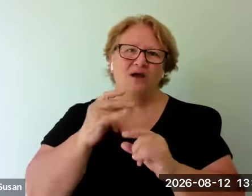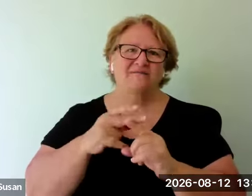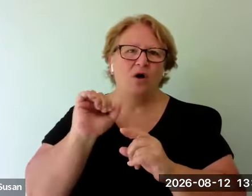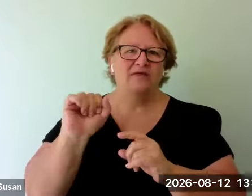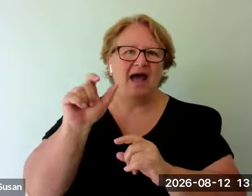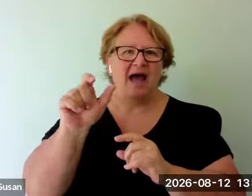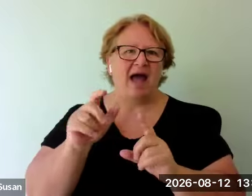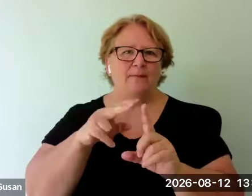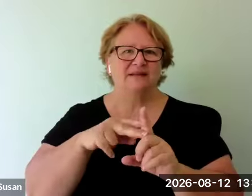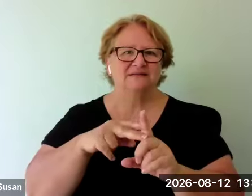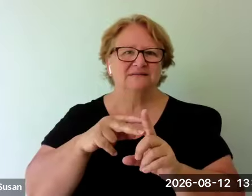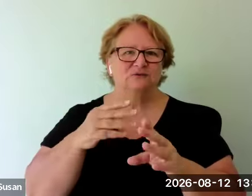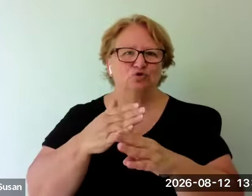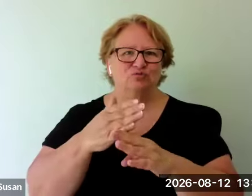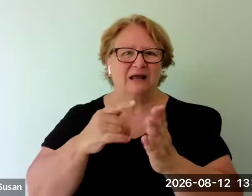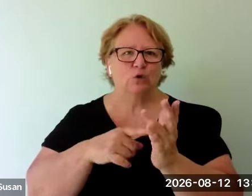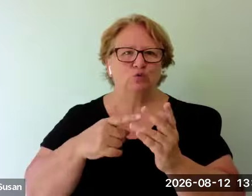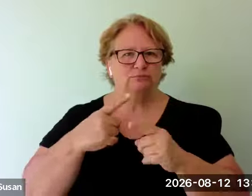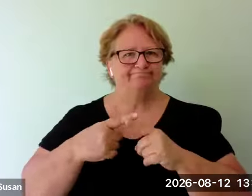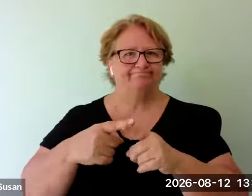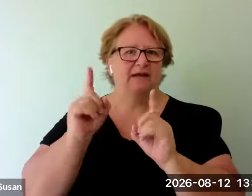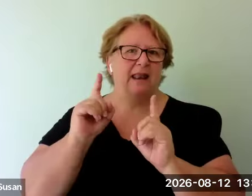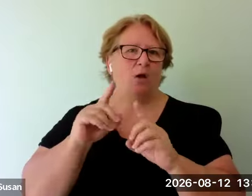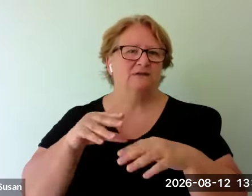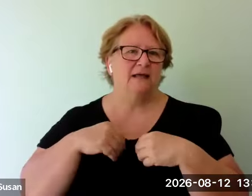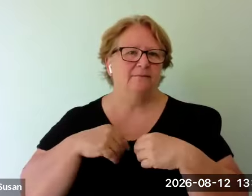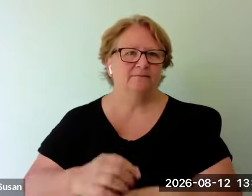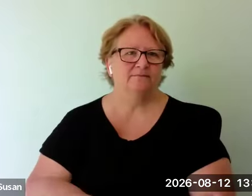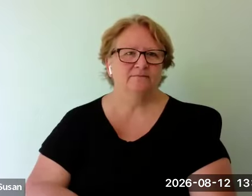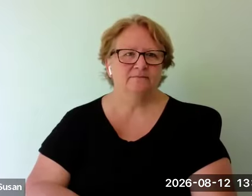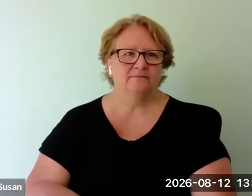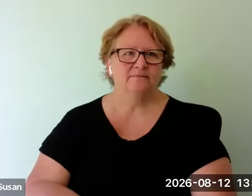application or is there a chance that it would strengen the sense of urgency for the applicant's career to progress